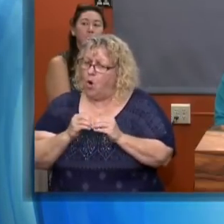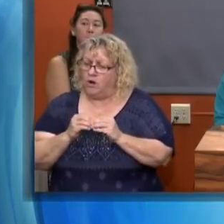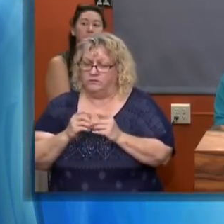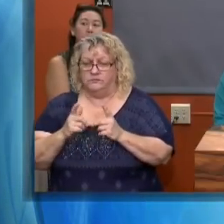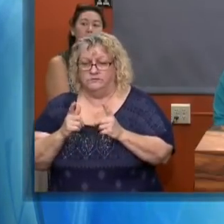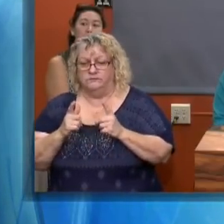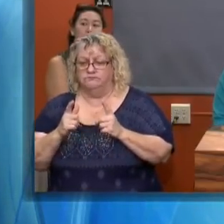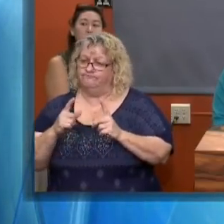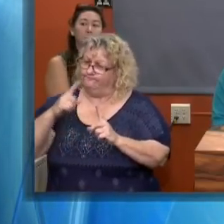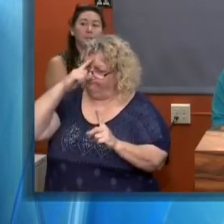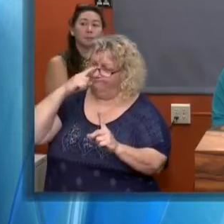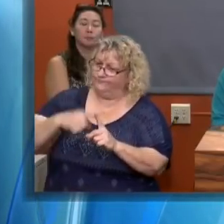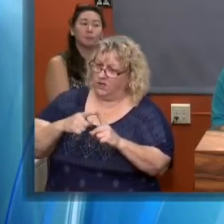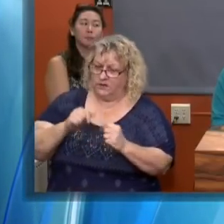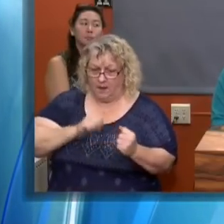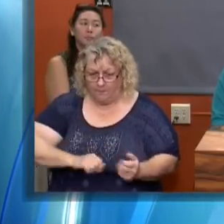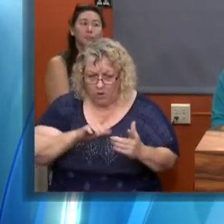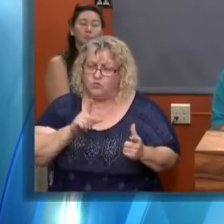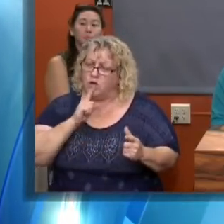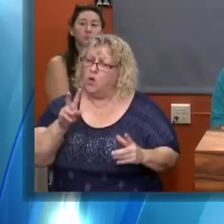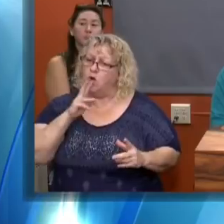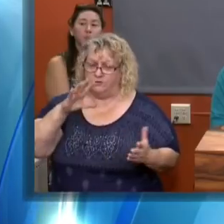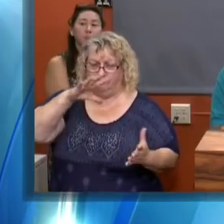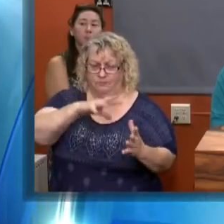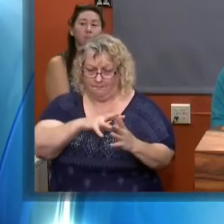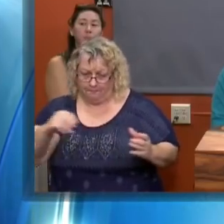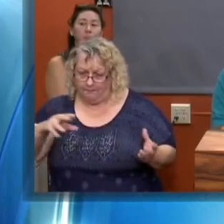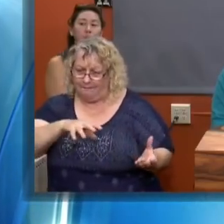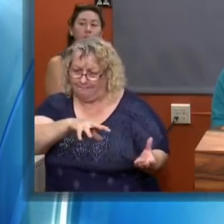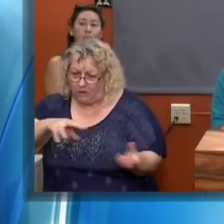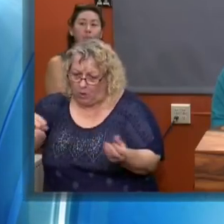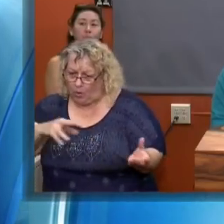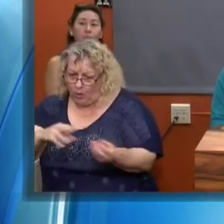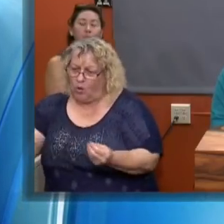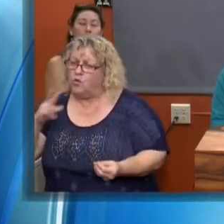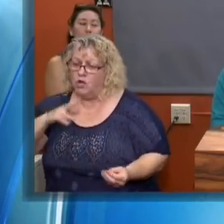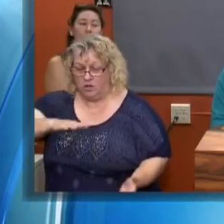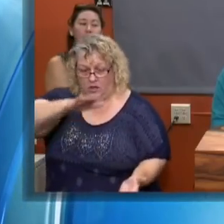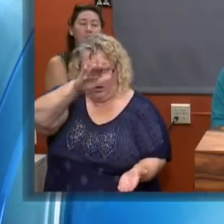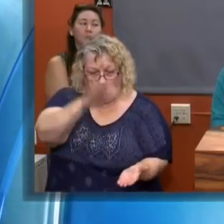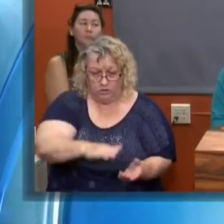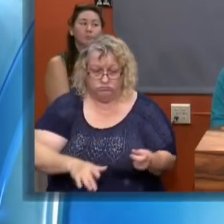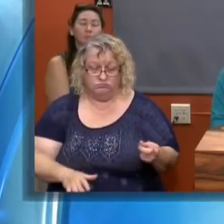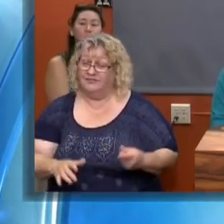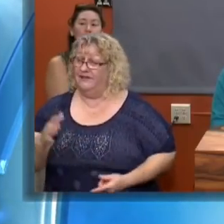THIS AGGRESSIVE ACTION, I WANTED TO TAKE A MORE AGGRESSIVE PROA ACTIVE APPROACH BY ACTUALLY PUMPING